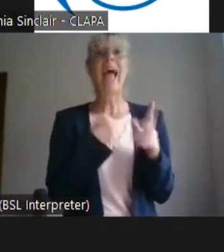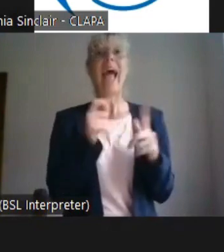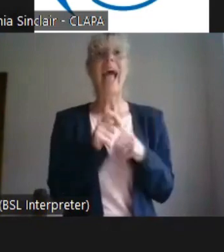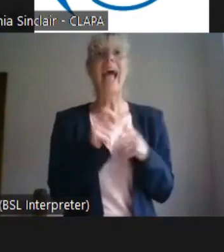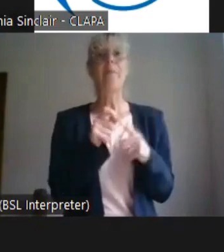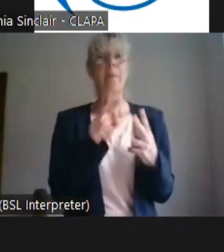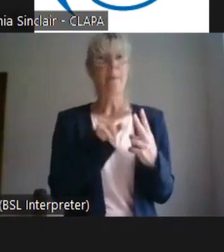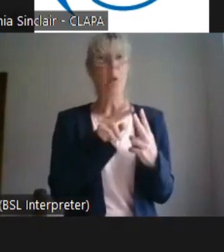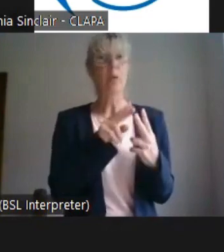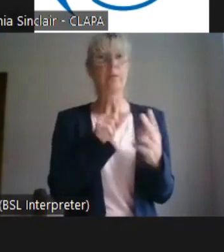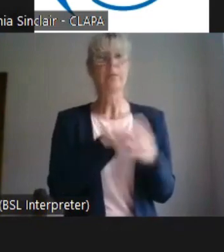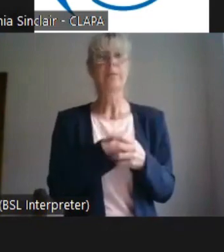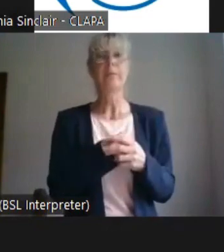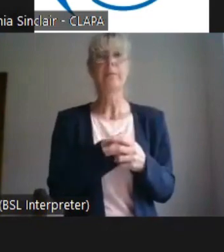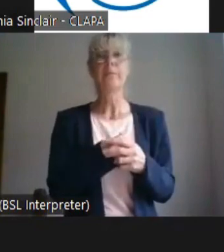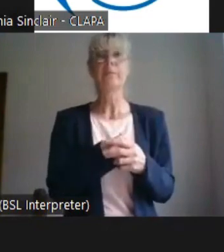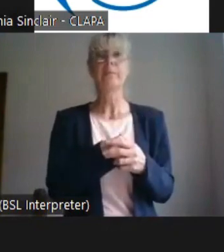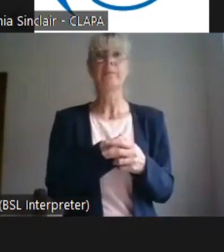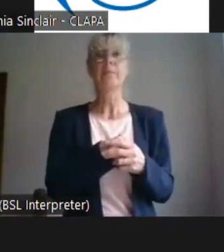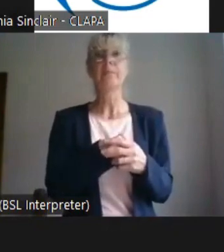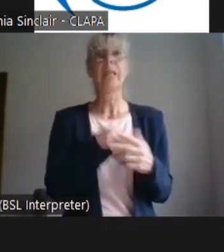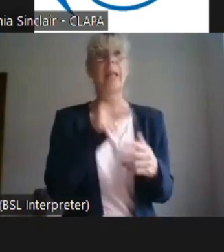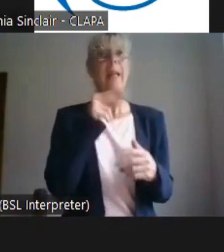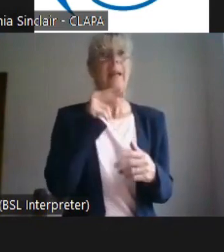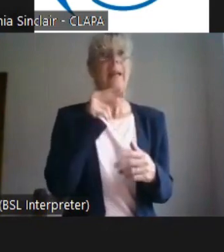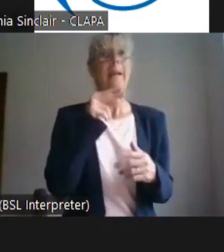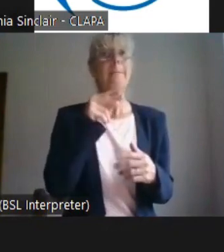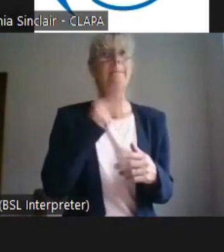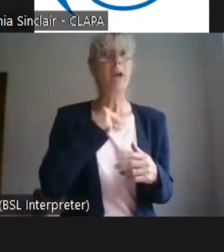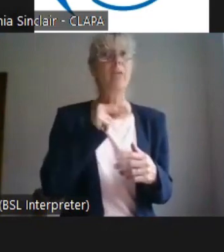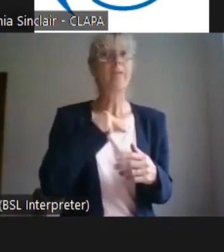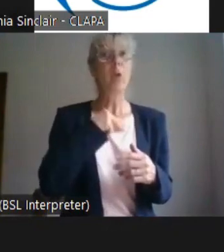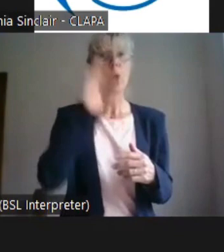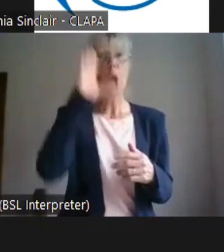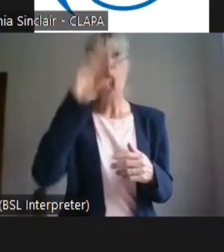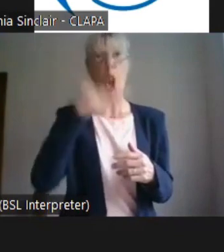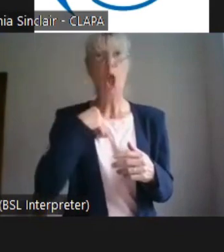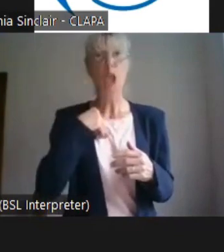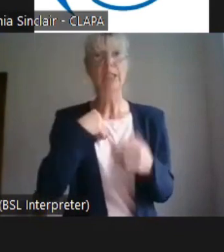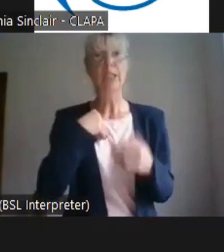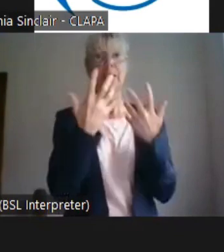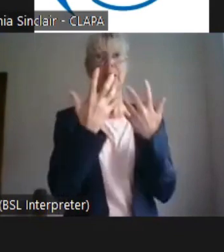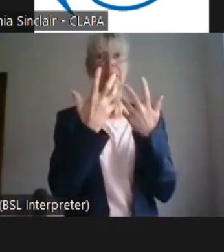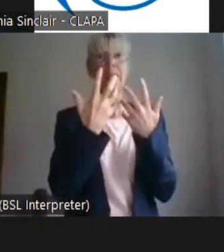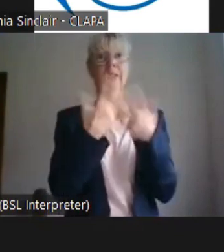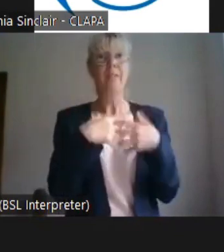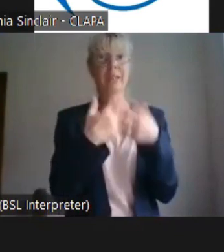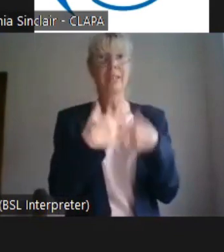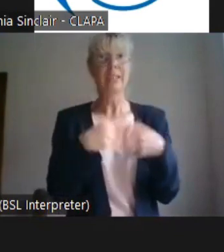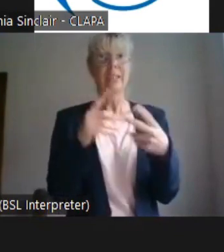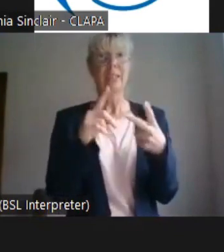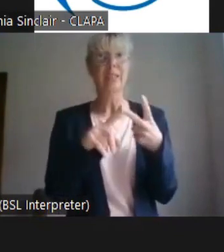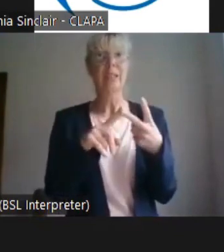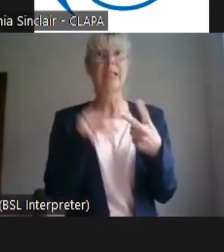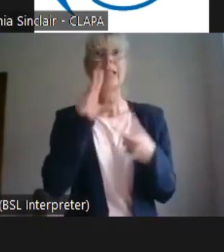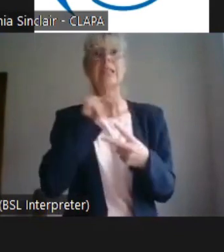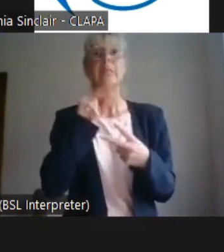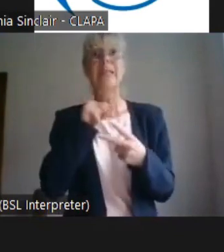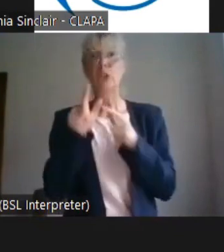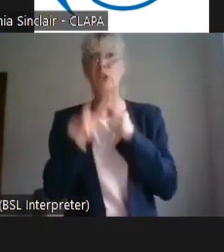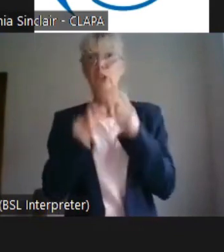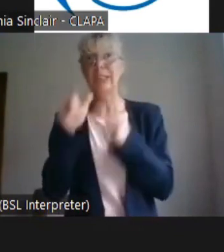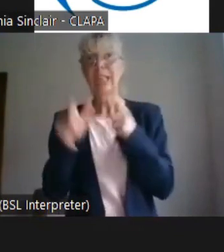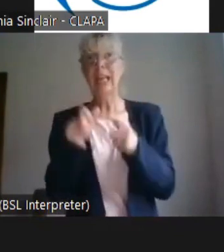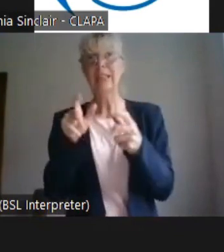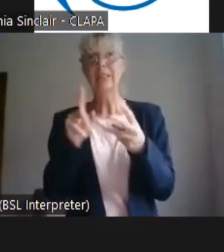um so microphones alerting devices and speech to text I think they're the the affordable things